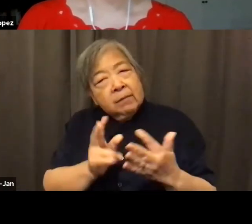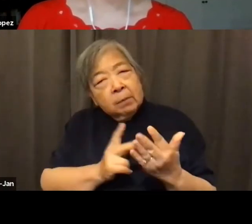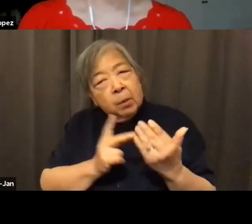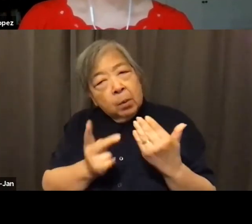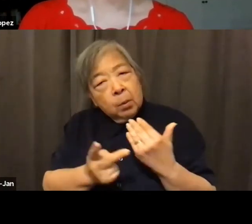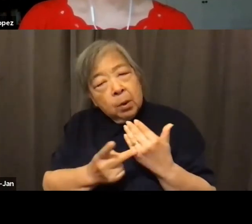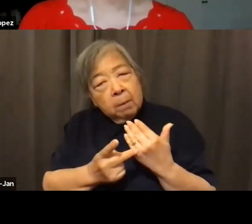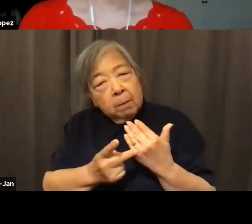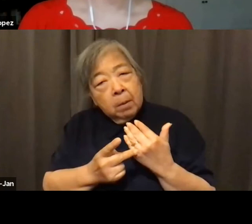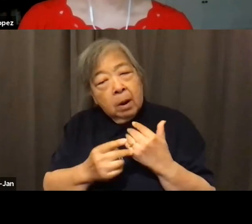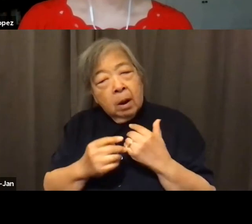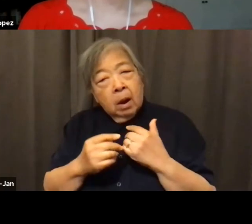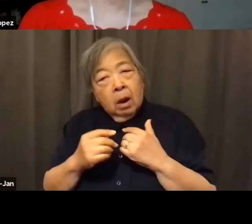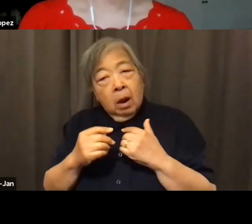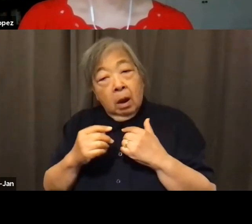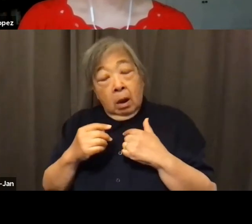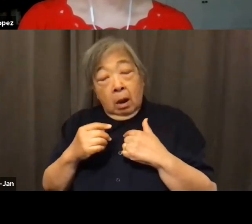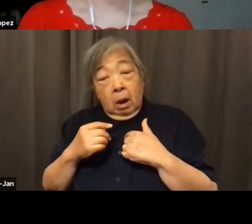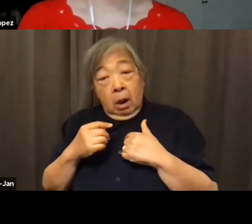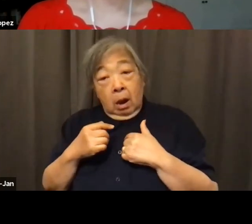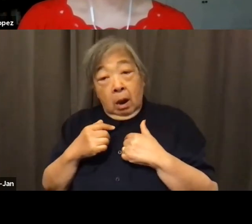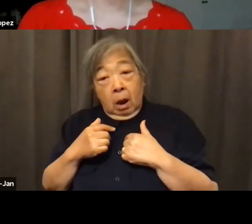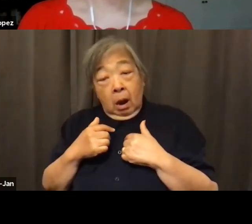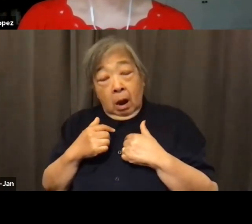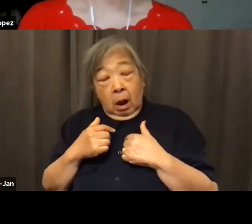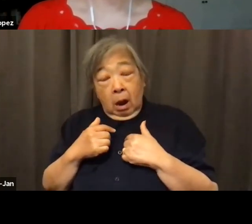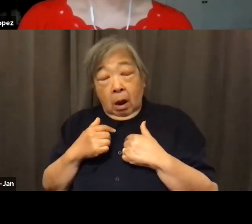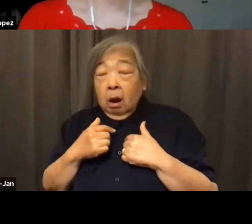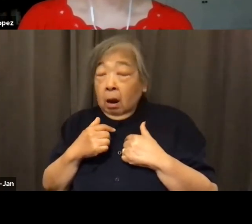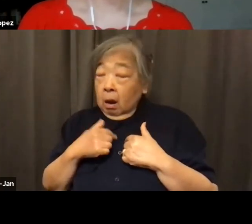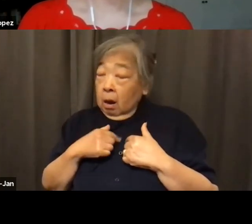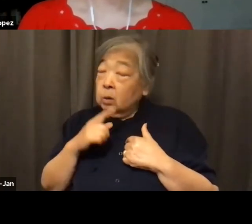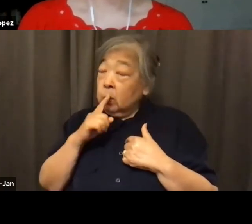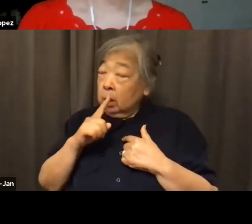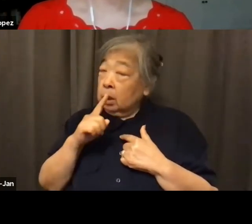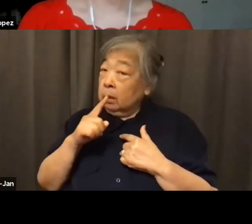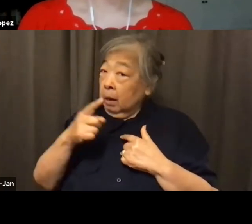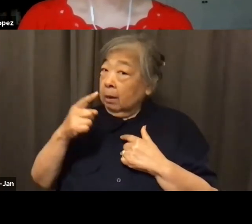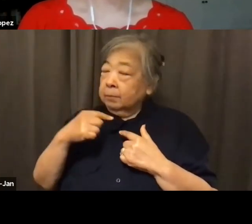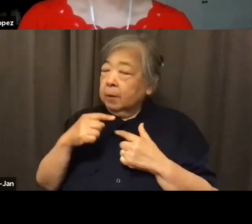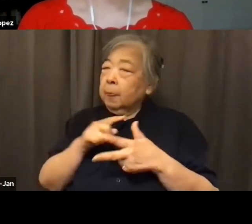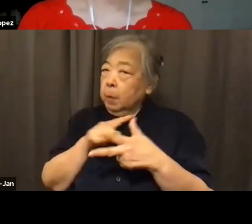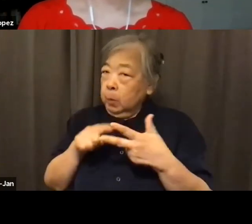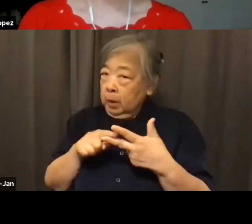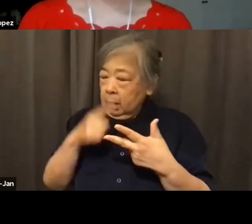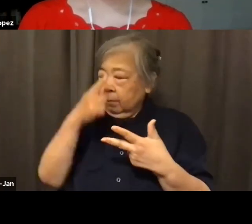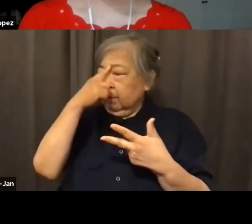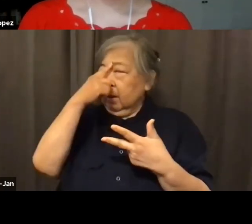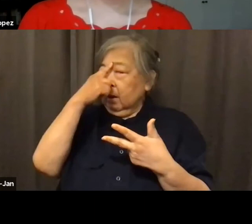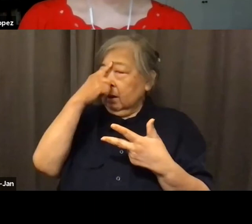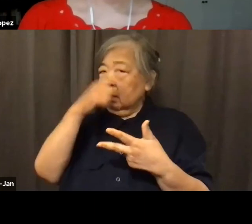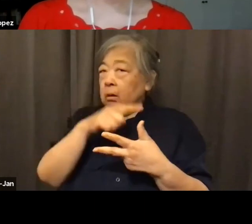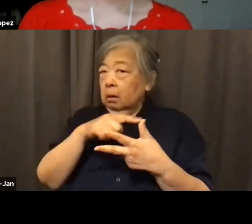I think highly of, there's three that come to mind that are kind of the big players in